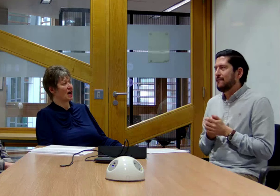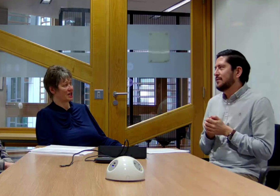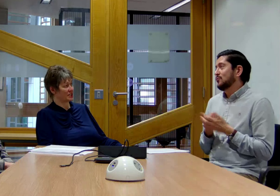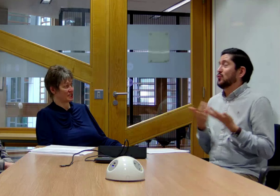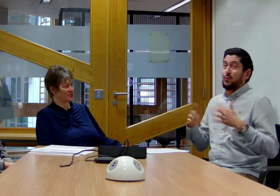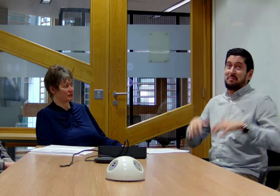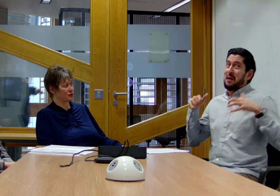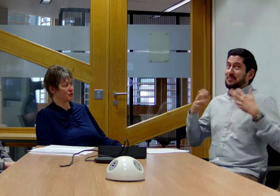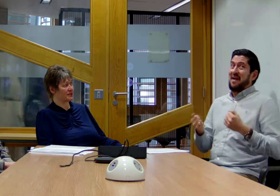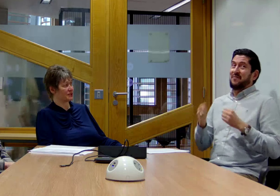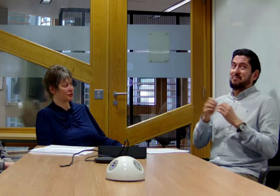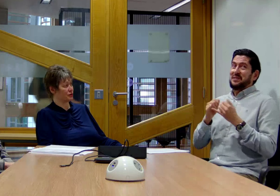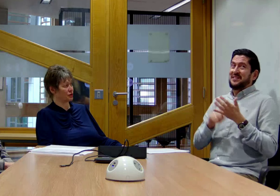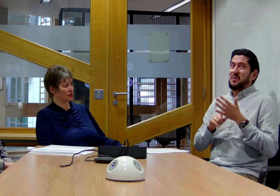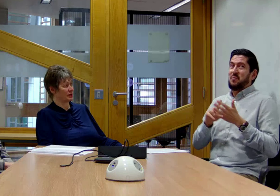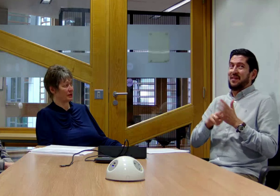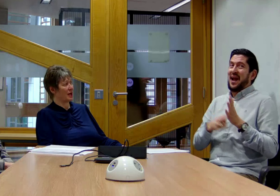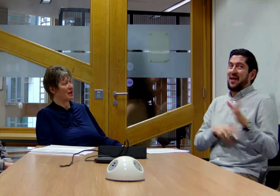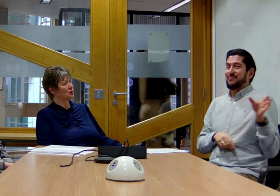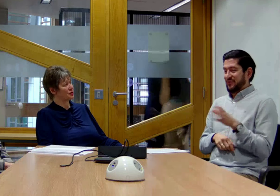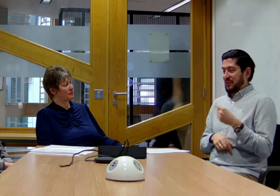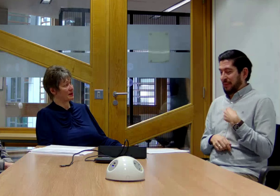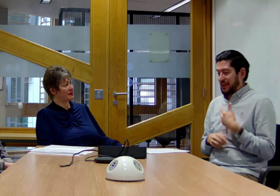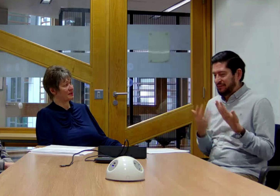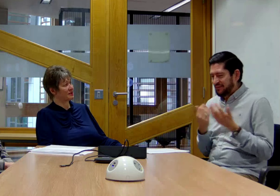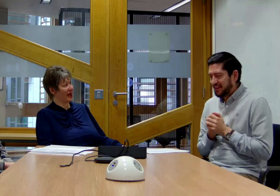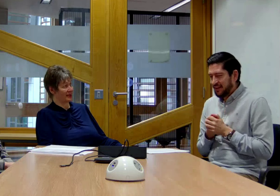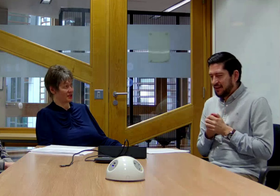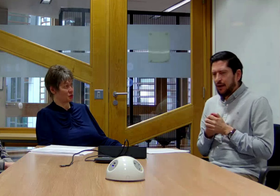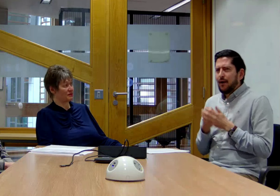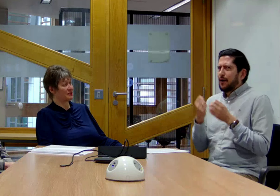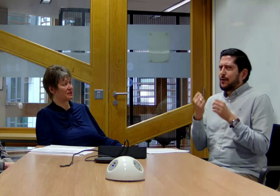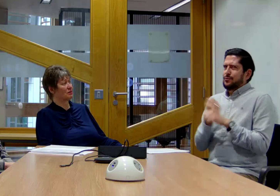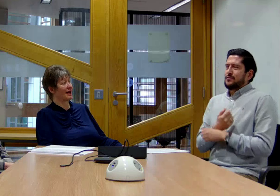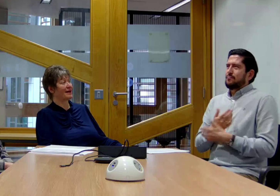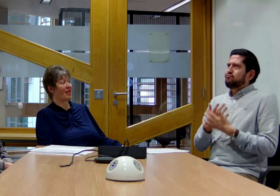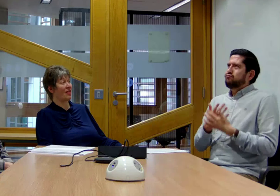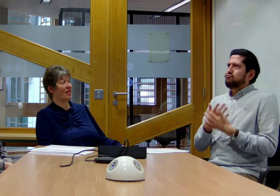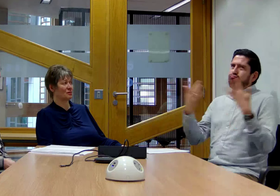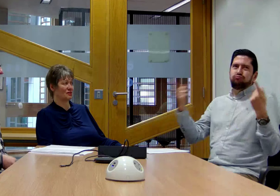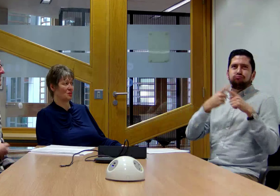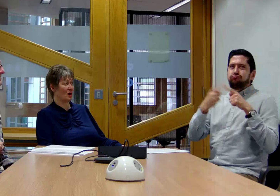promoting BSL and to make sure that their services are accessible to BSL users. So the